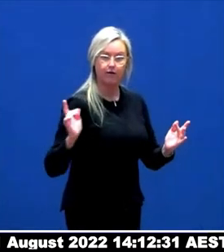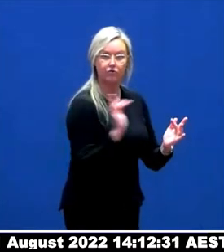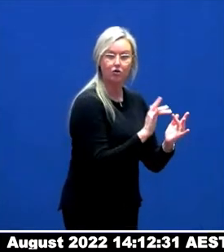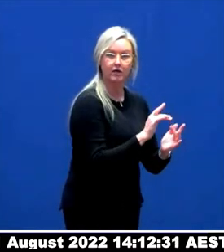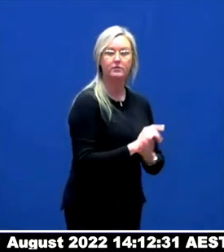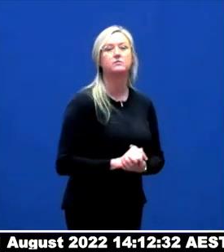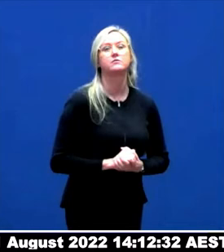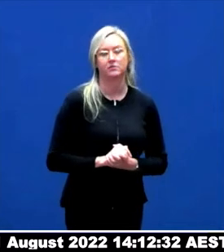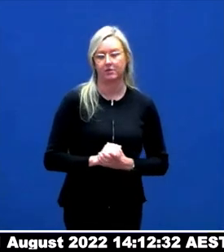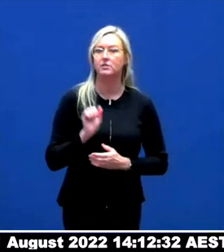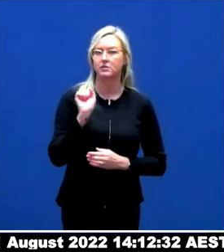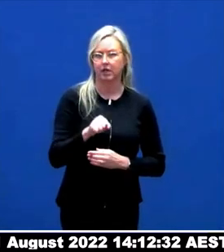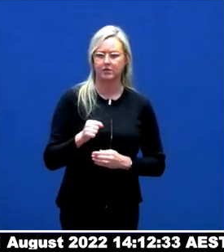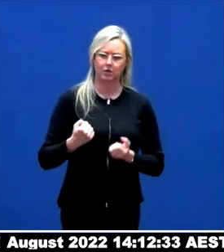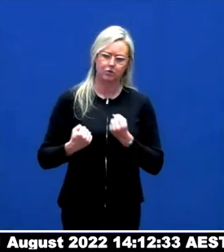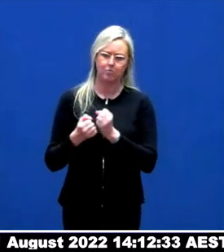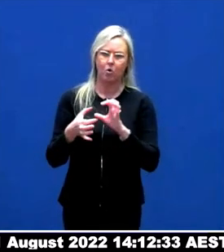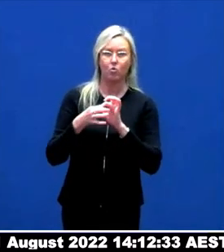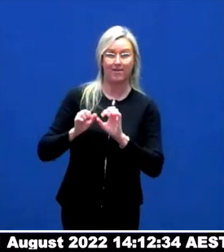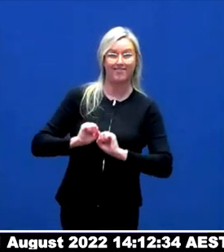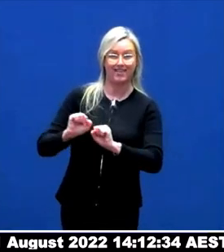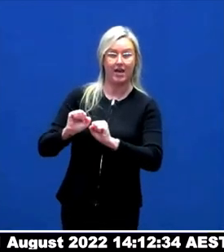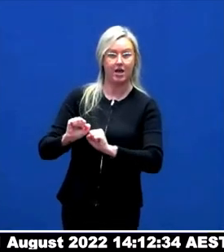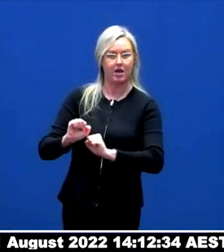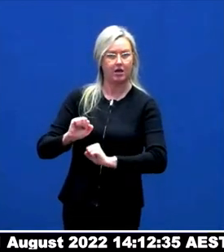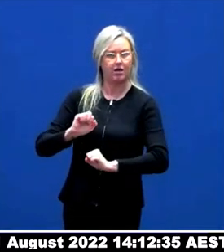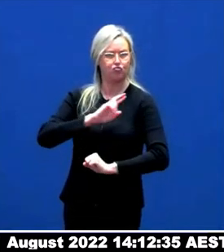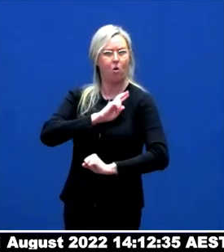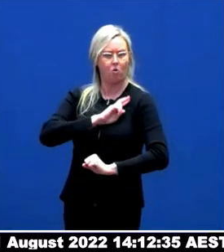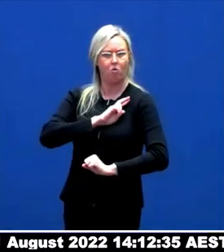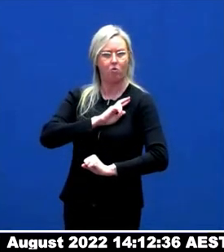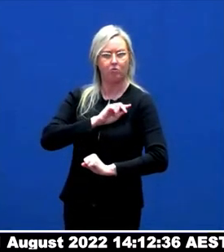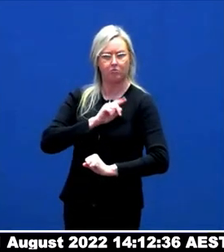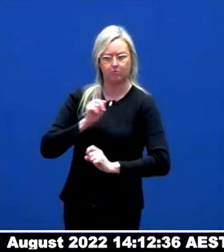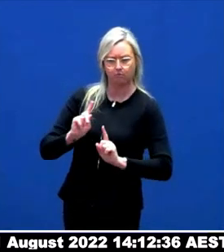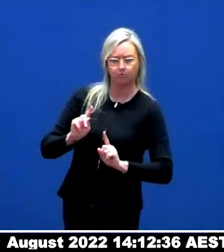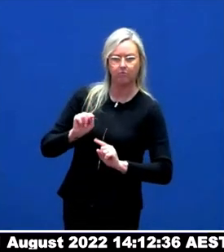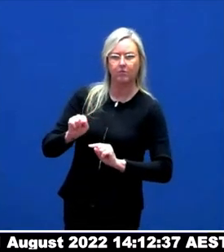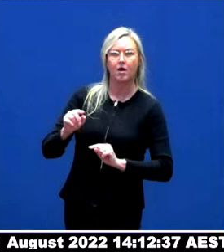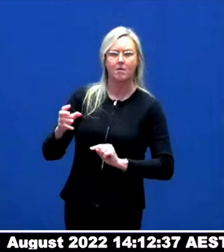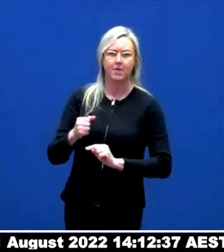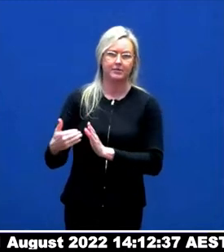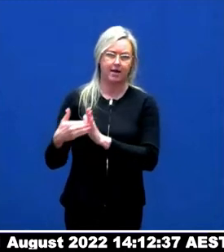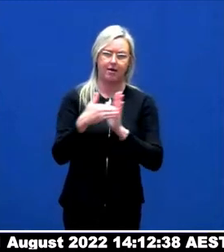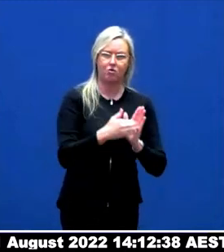Part of the support coordinator's role is to assist the participant to engage with